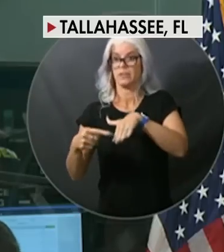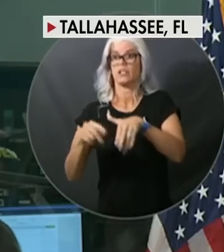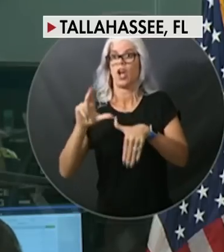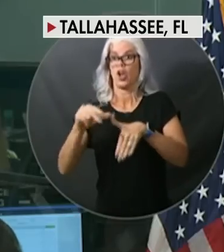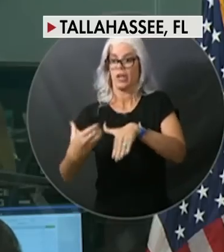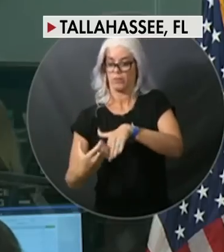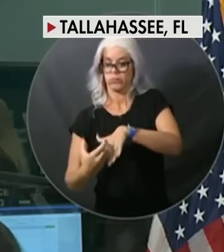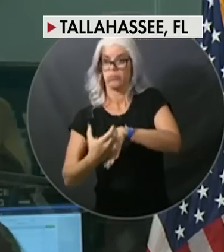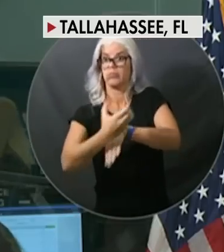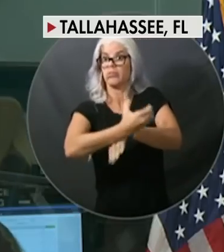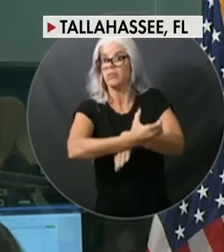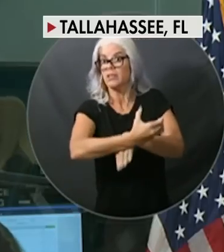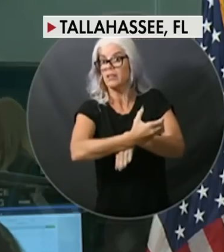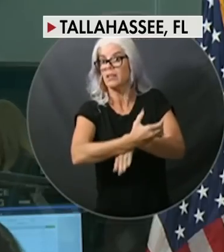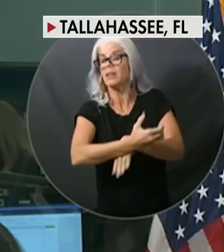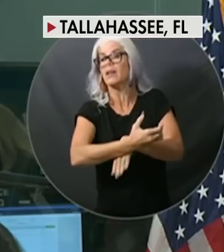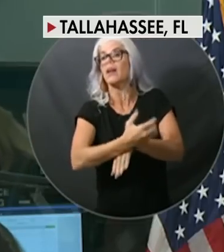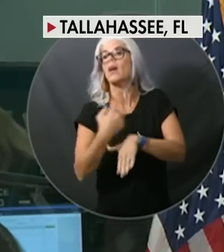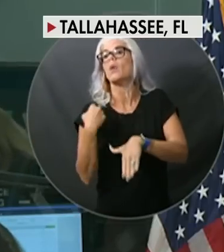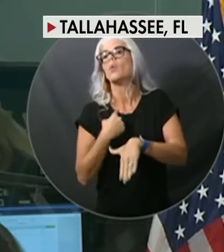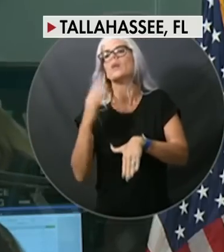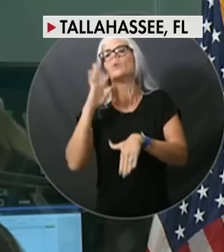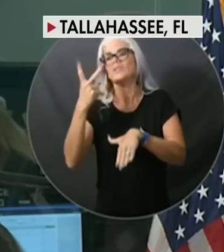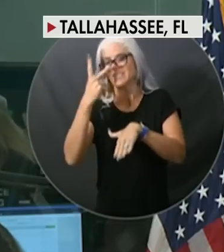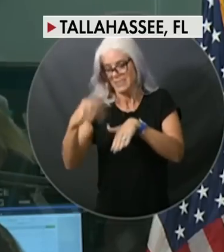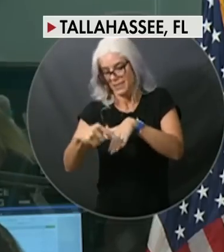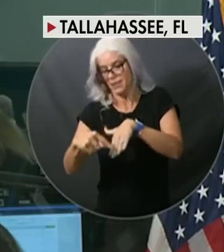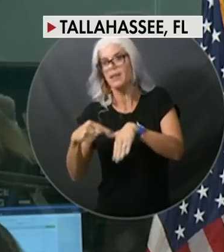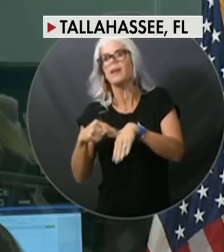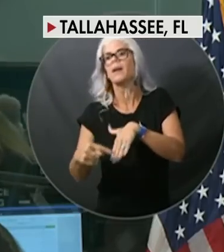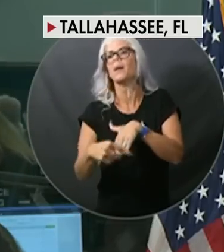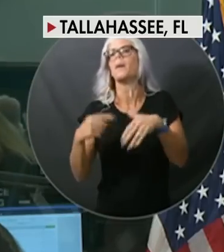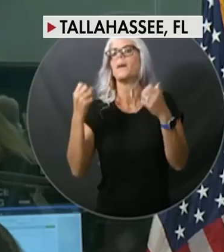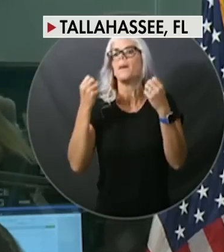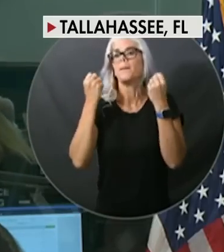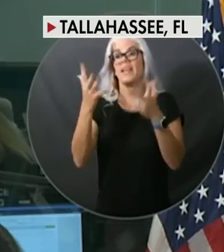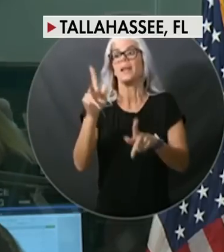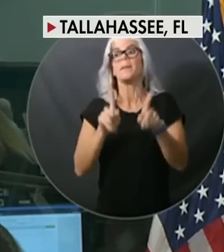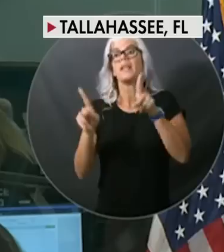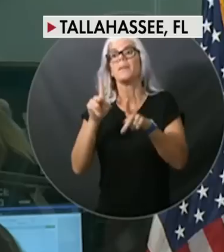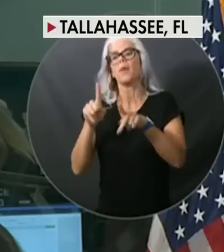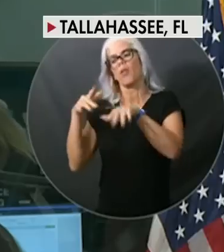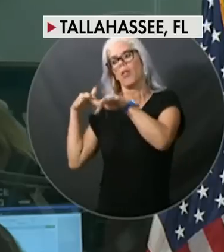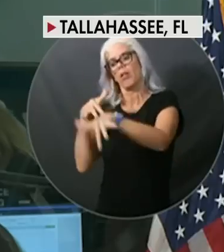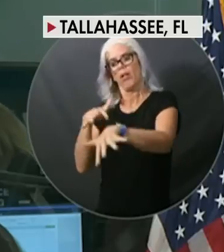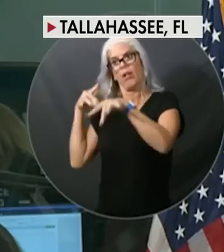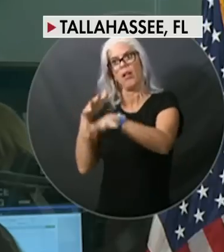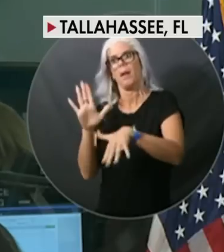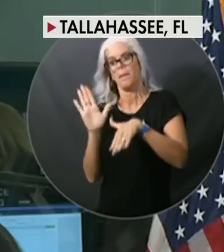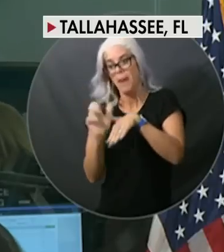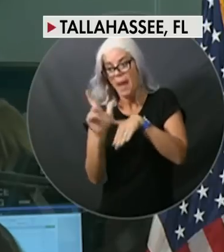IT MOVES BEYOND SOUTHWEST FLORIDA, YOU'RE GOING TO SEE A